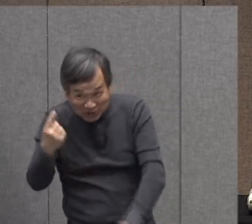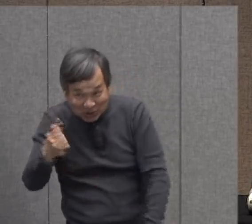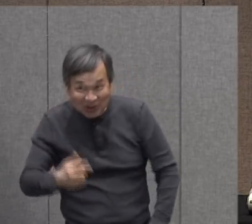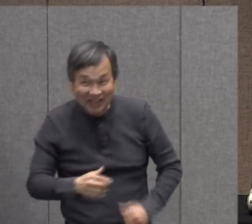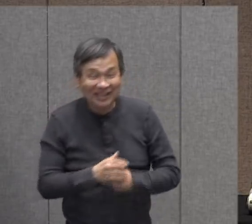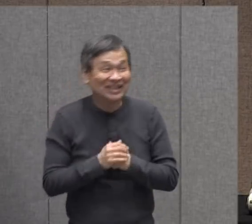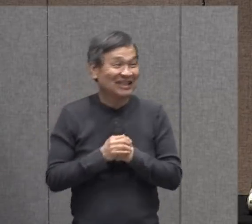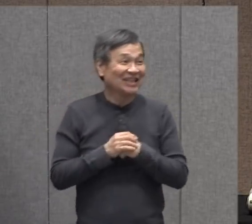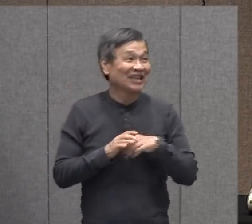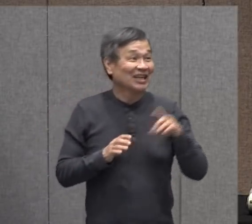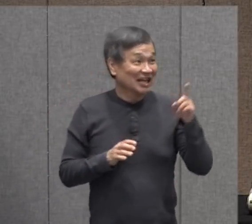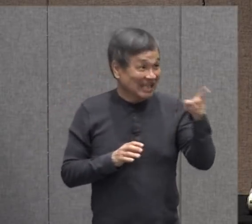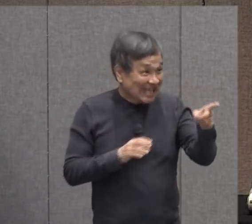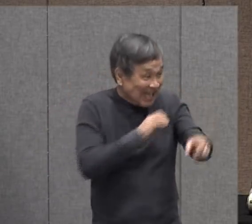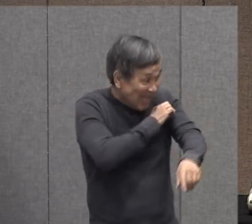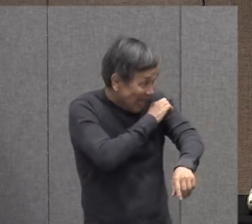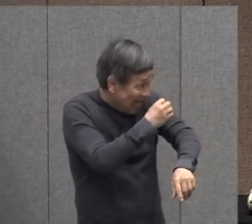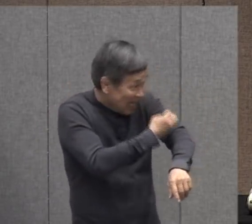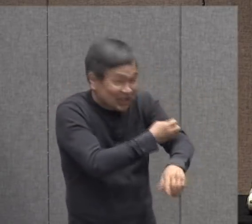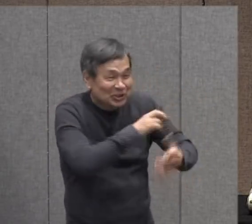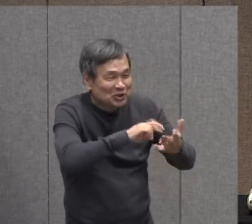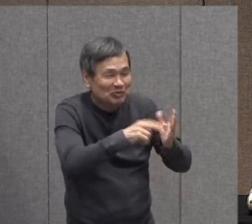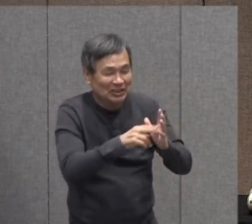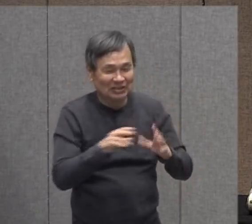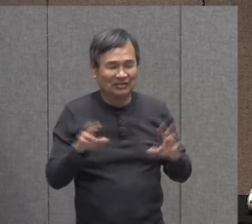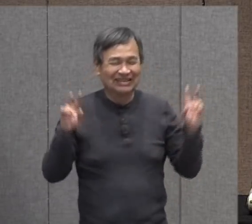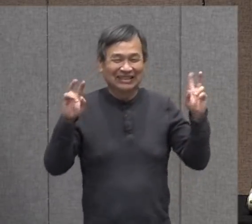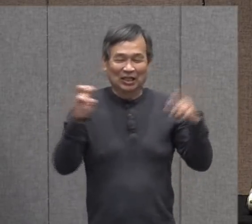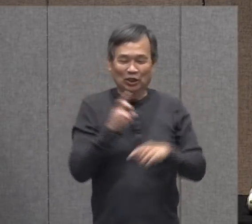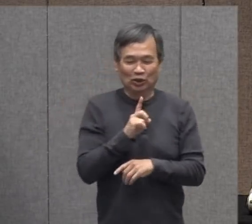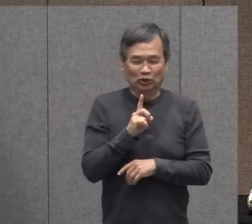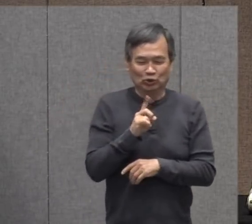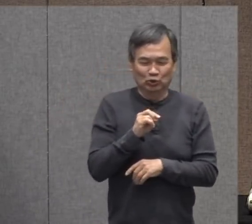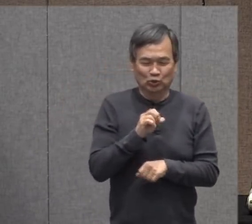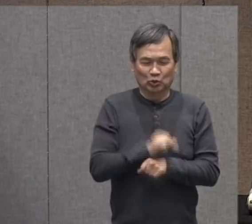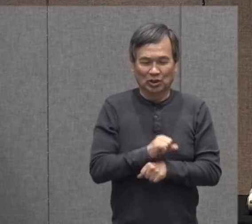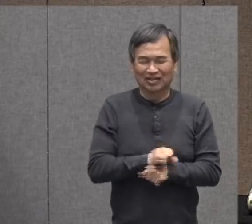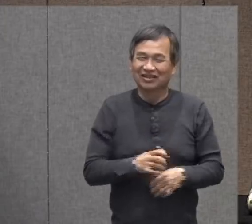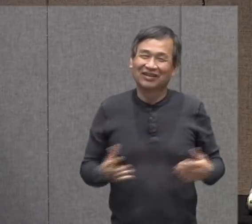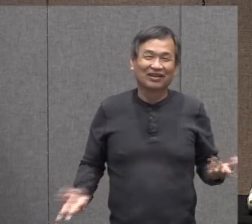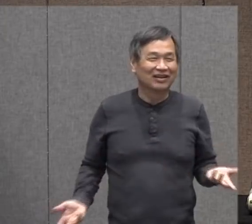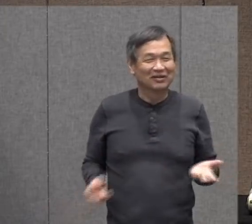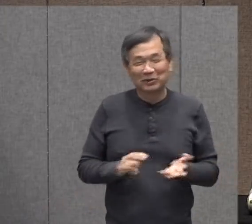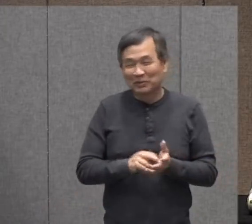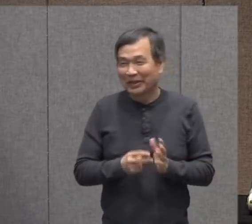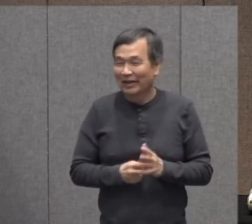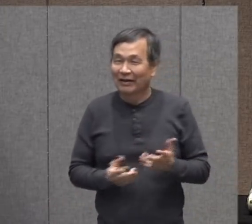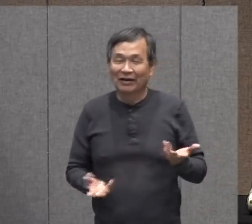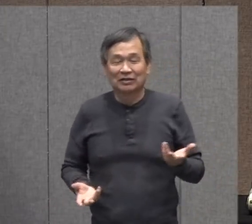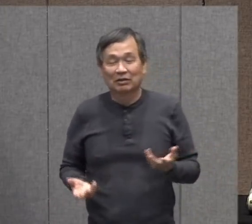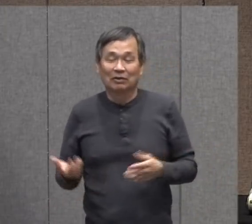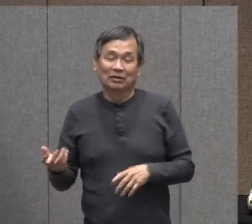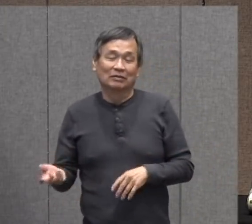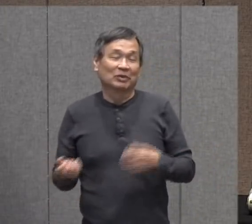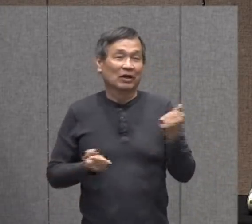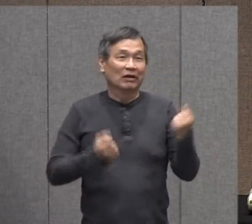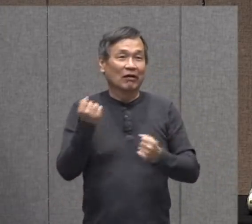So, energy is the ability to do work. What does that mean, ability to do work? Does that mean that I get in a car and I drive